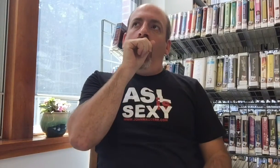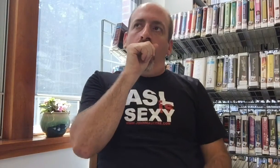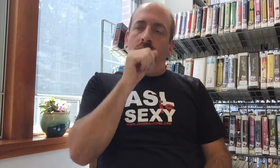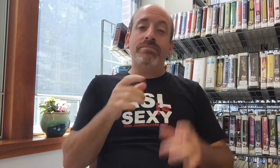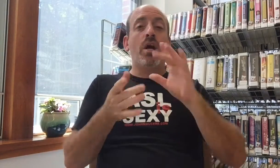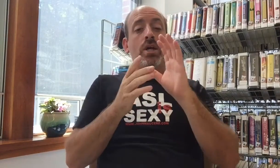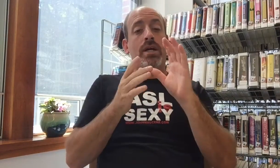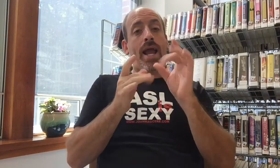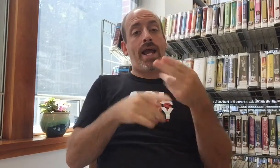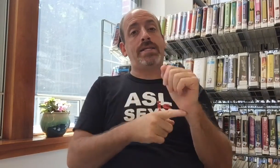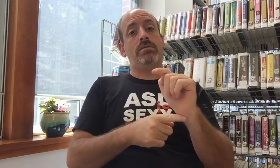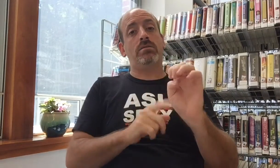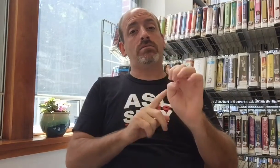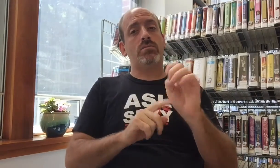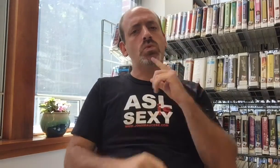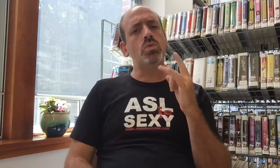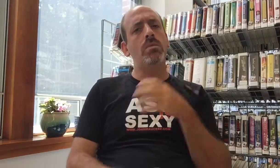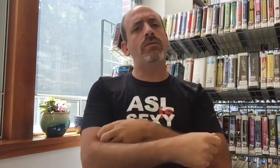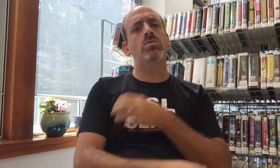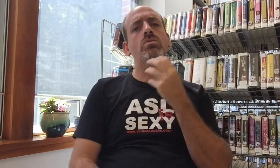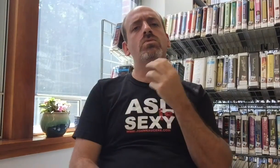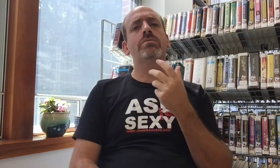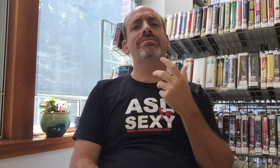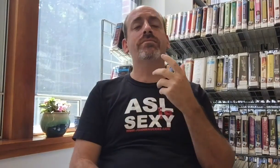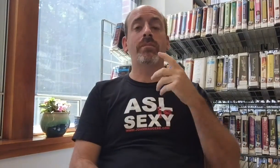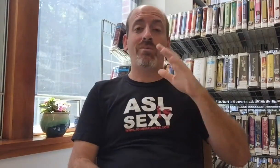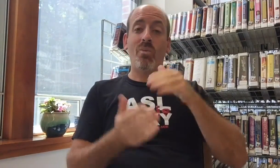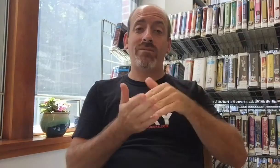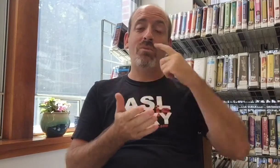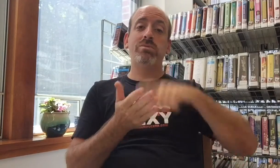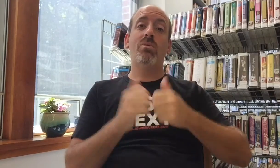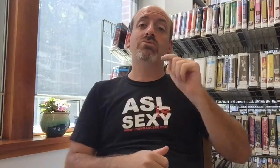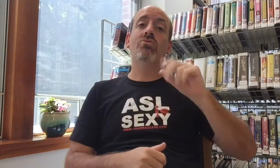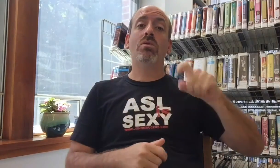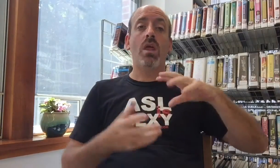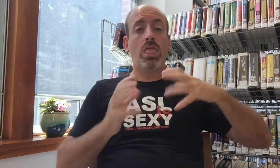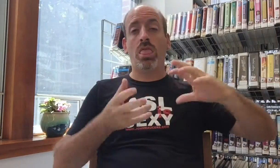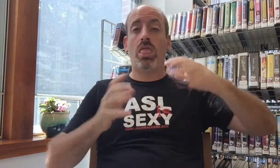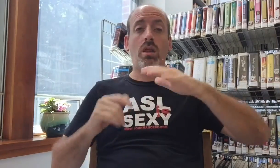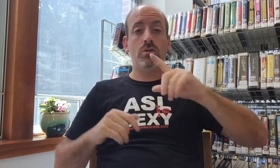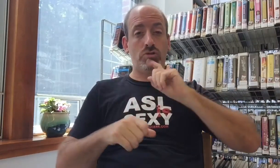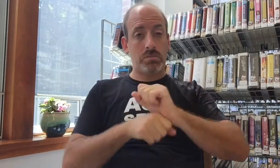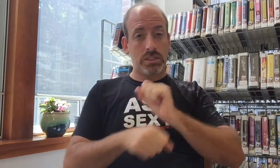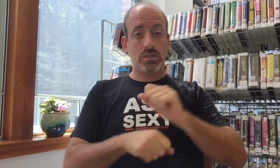Internet of "Hate"... is really powerful. Often, you will notice Trolls causing disruptions,